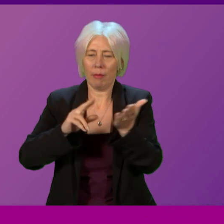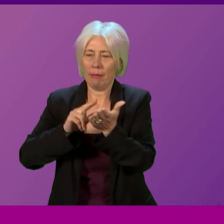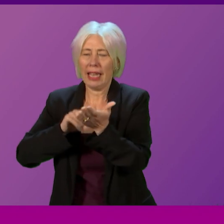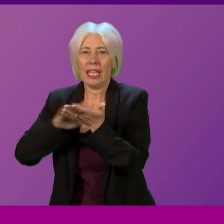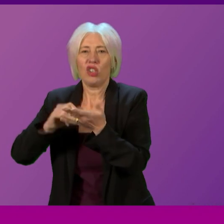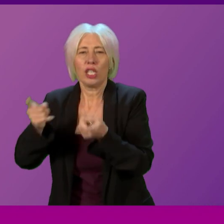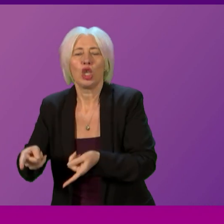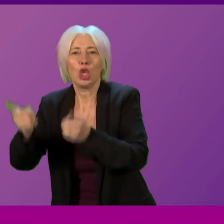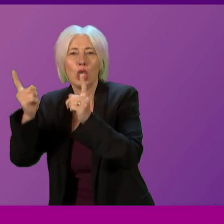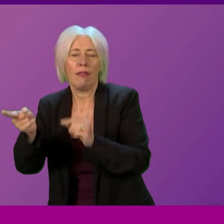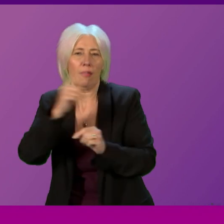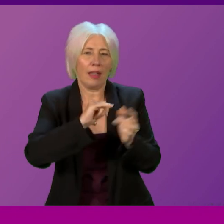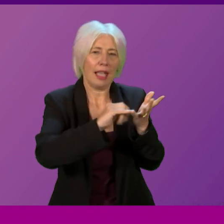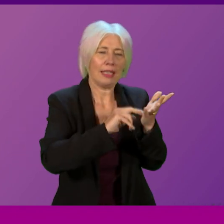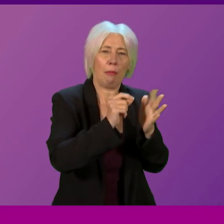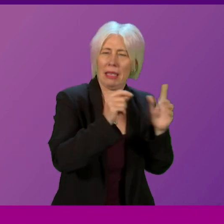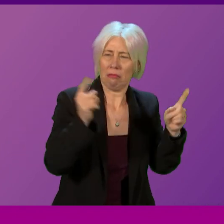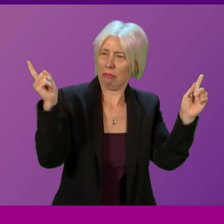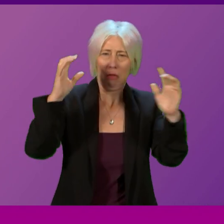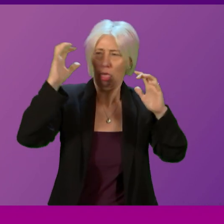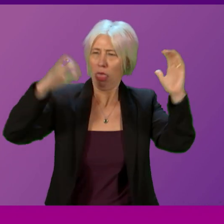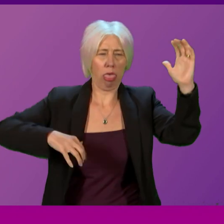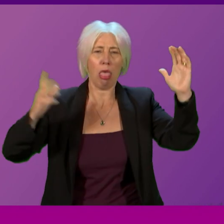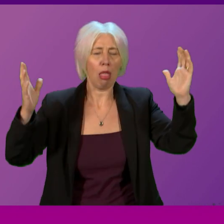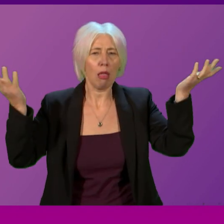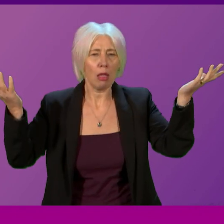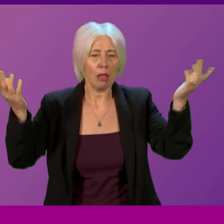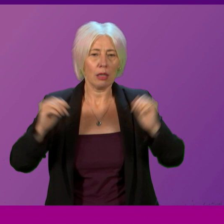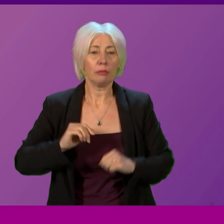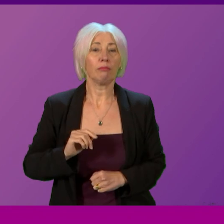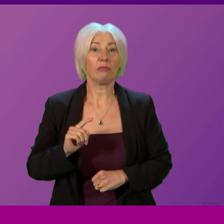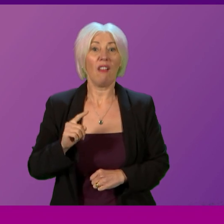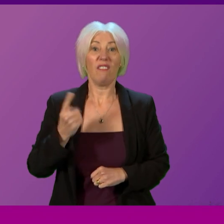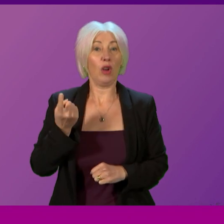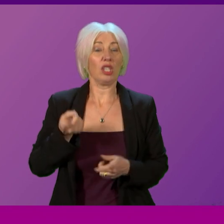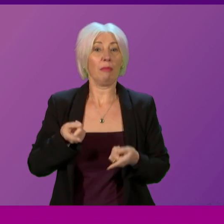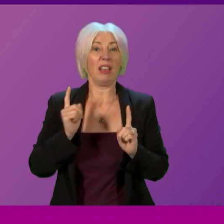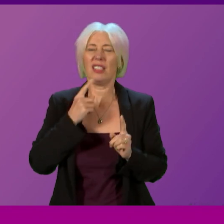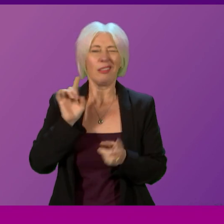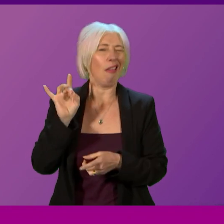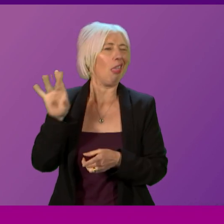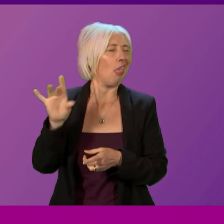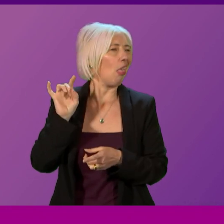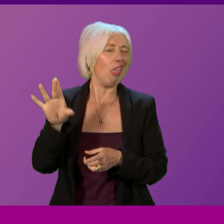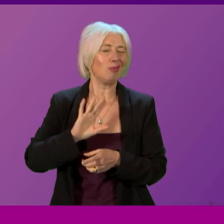and the SNP. The First Minister has stood up today and literally rubbished the meeting of NHS chiefs,